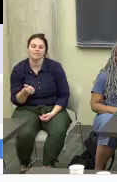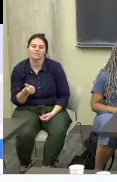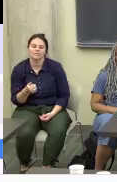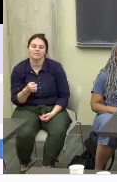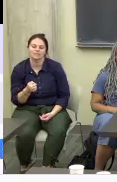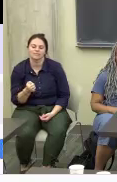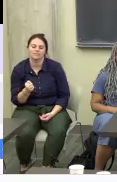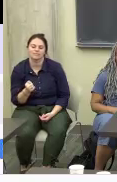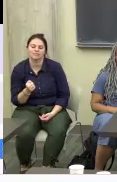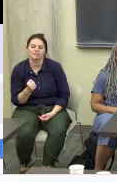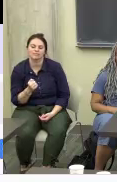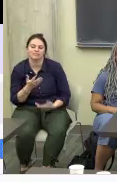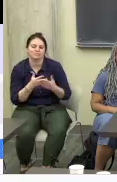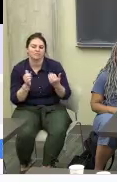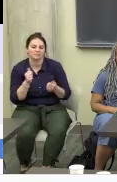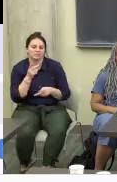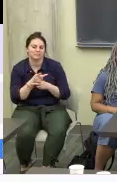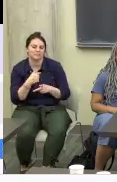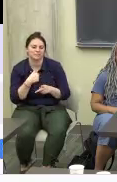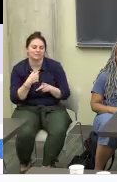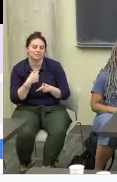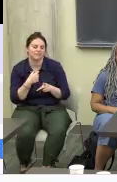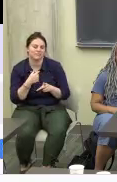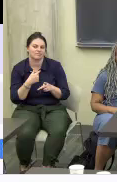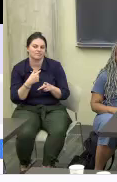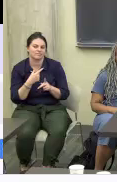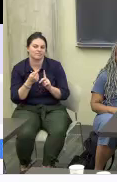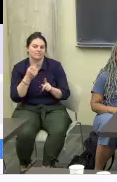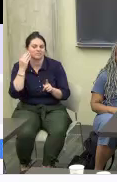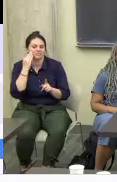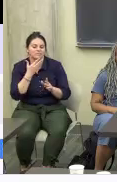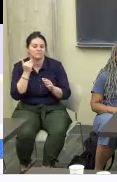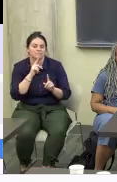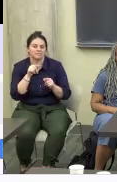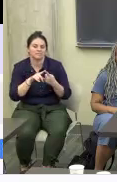my way that keep me from knowing the best answer to that question. But, you know, I think the the